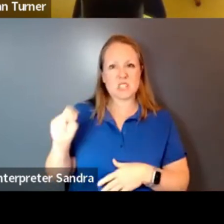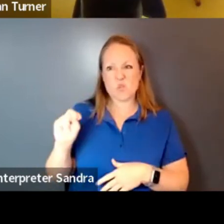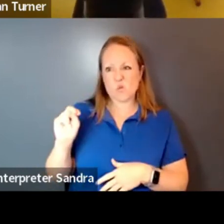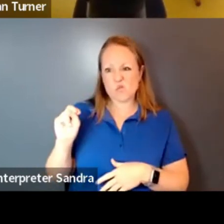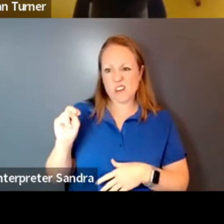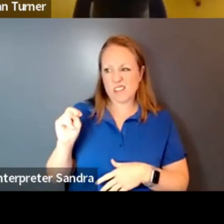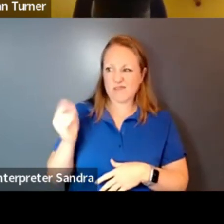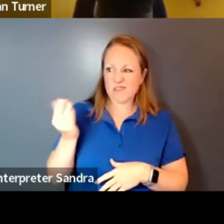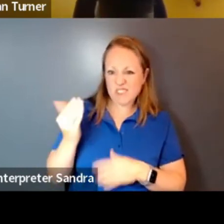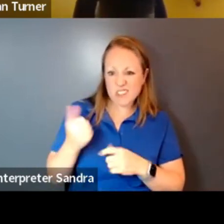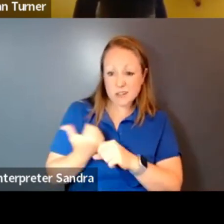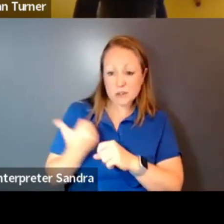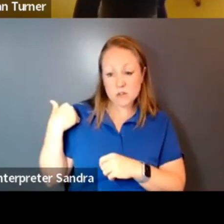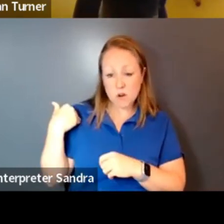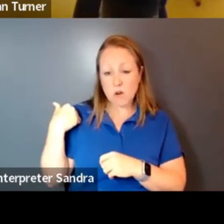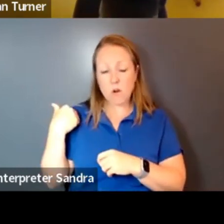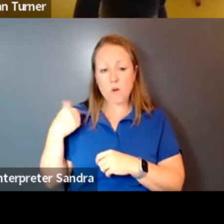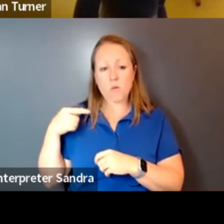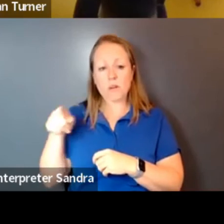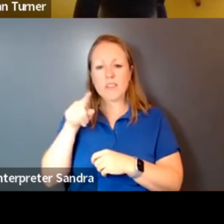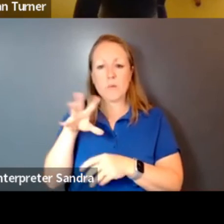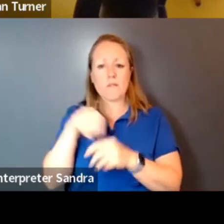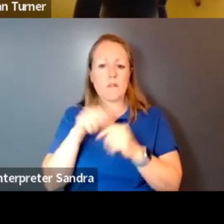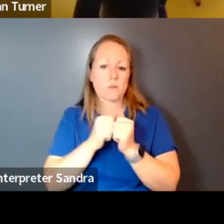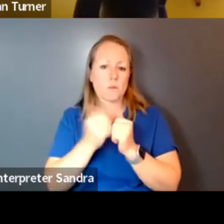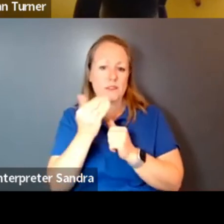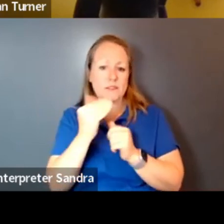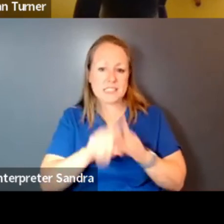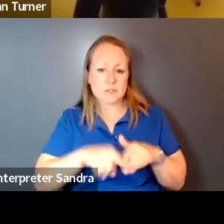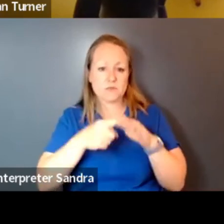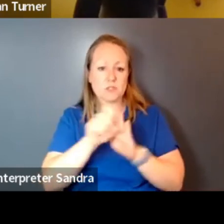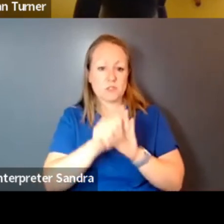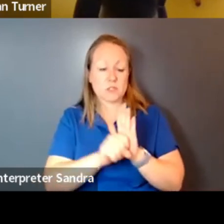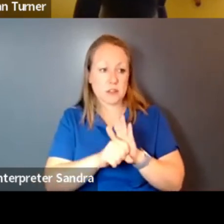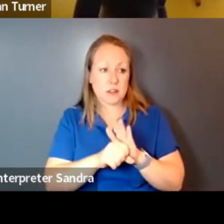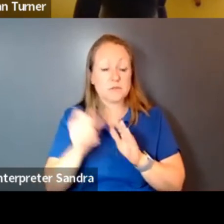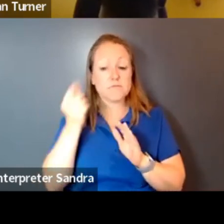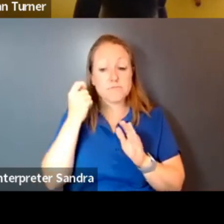were part of the 15 original states, you know, half the half